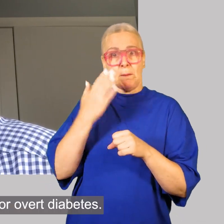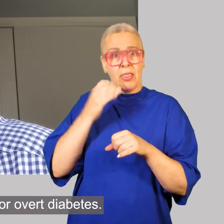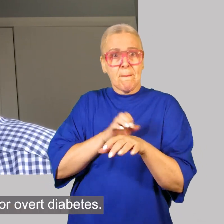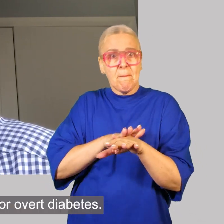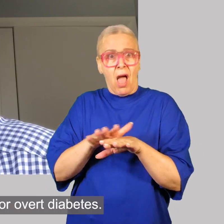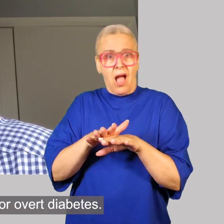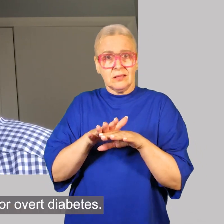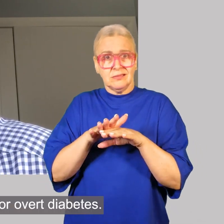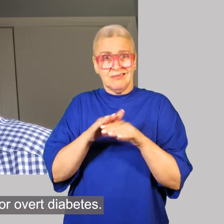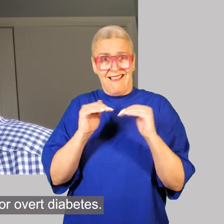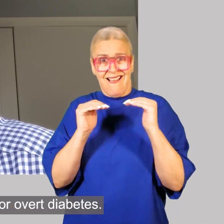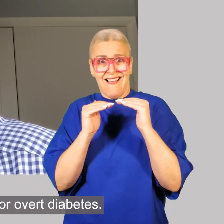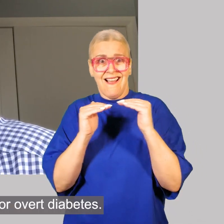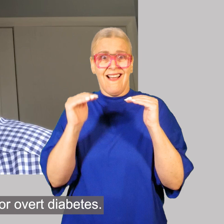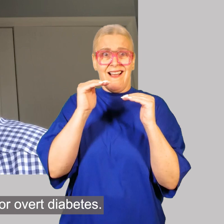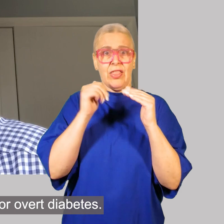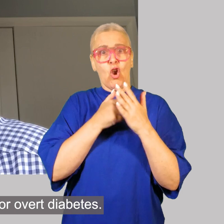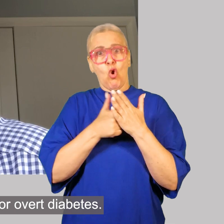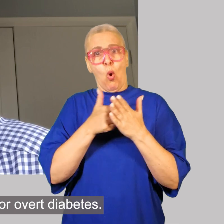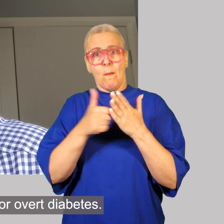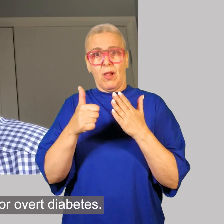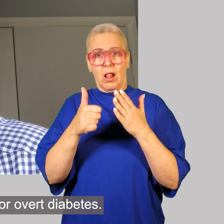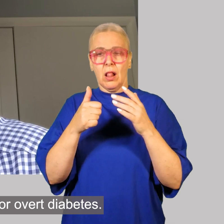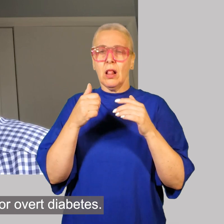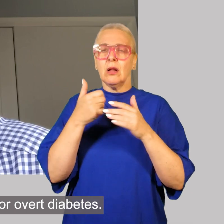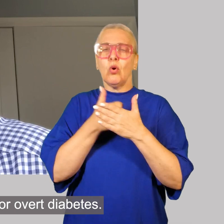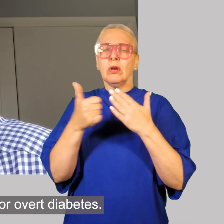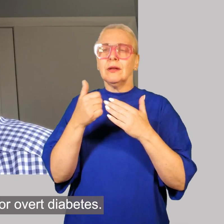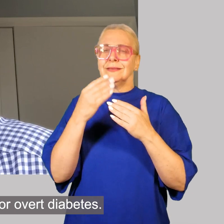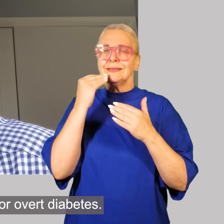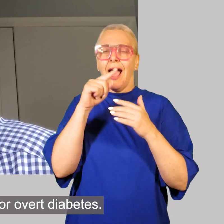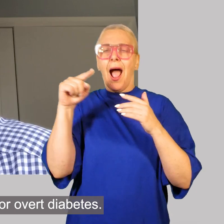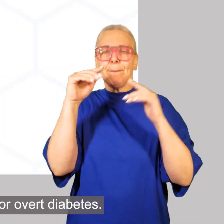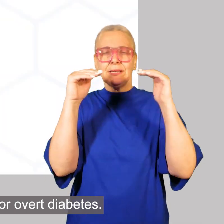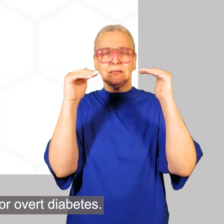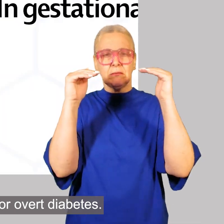higher than normal, but less than the threshold for overt diabetes.